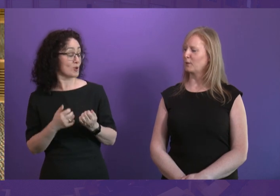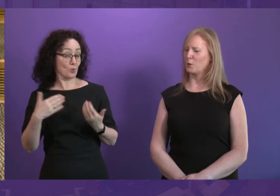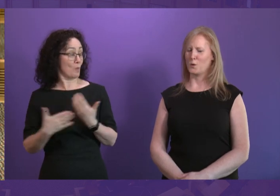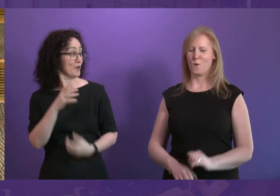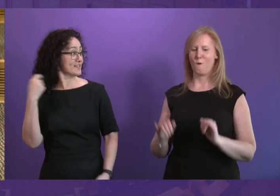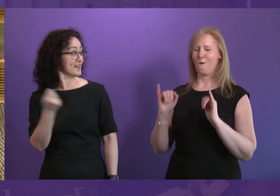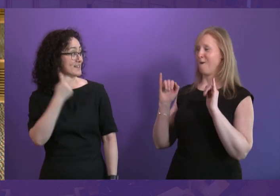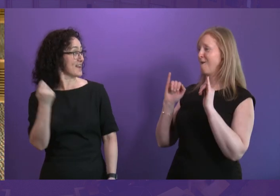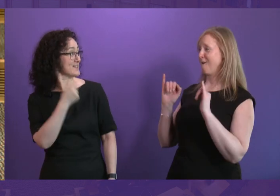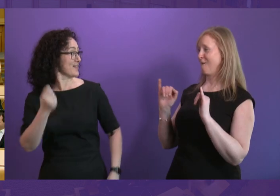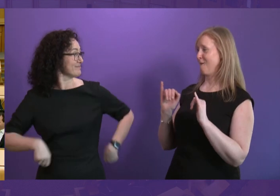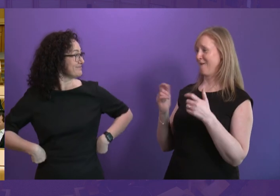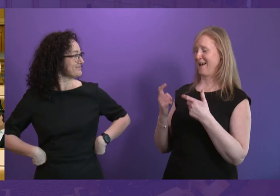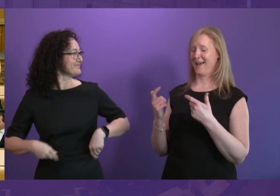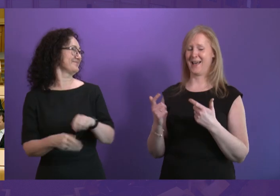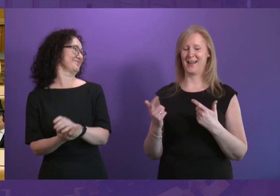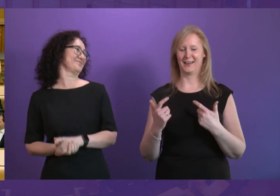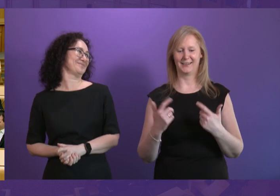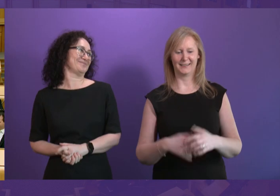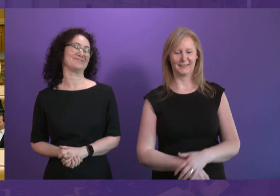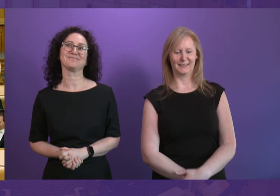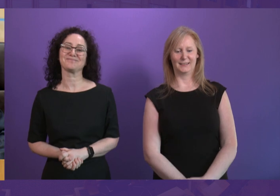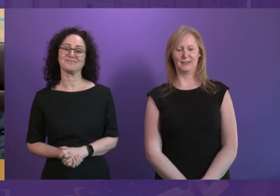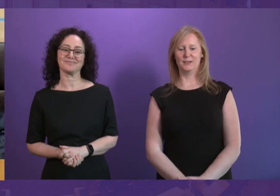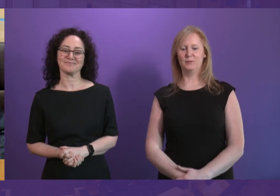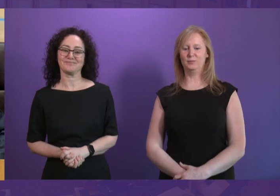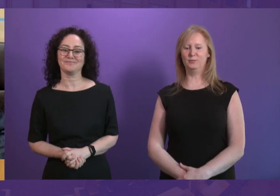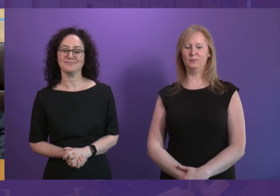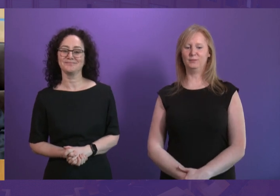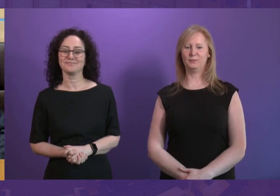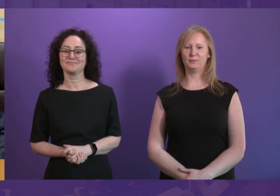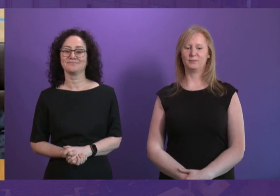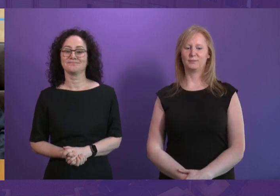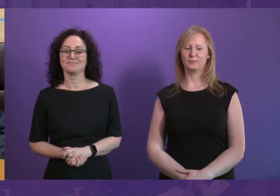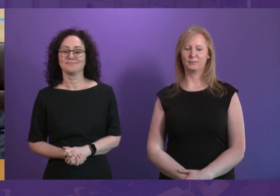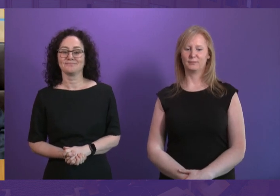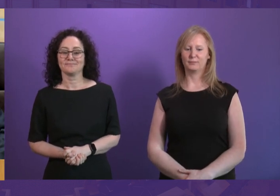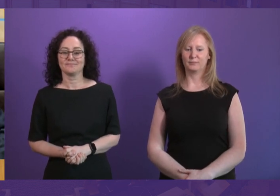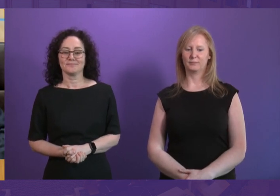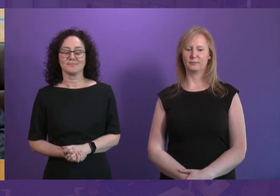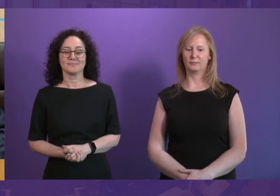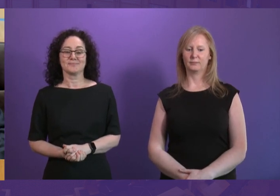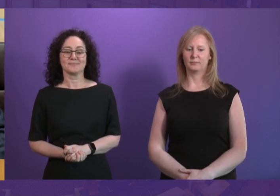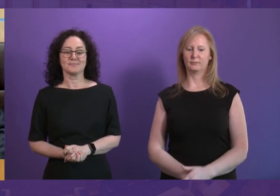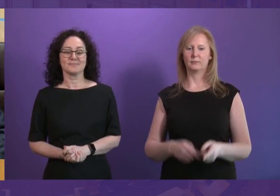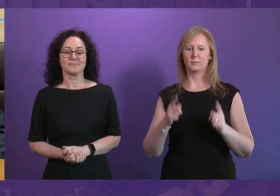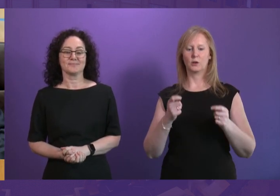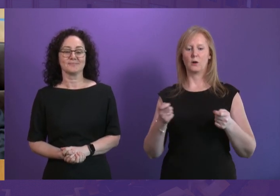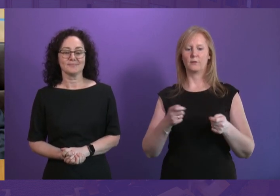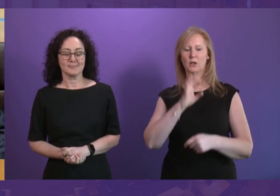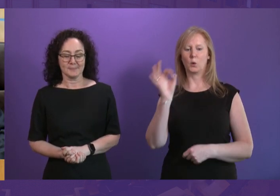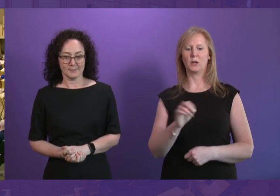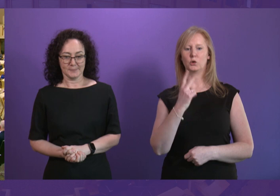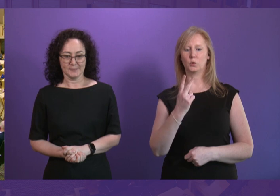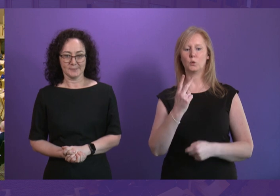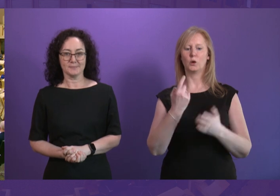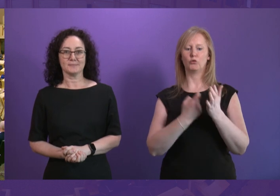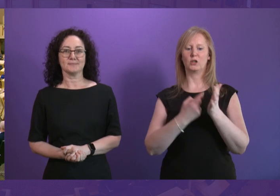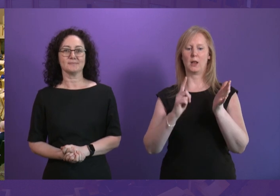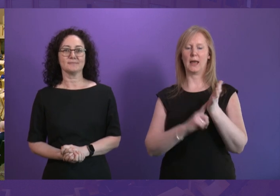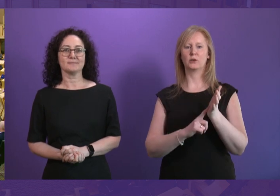Jackson Carlaw: At least I had a real job.